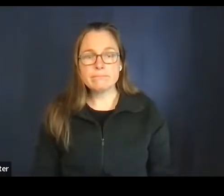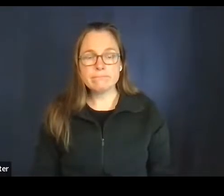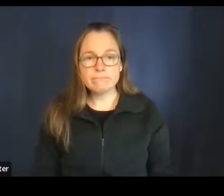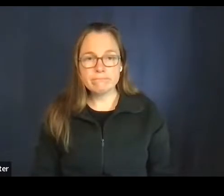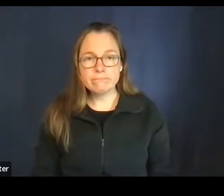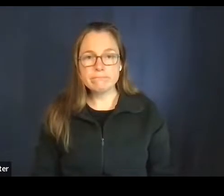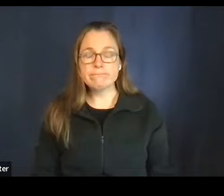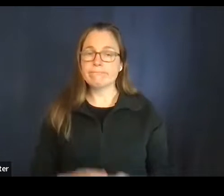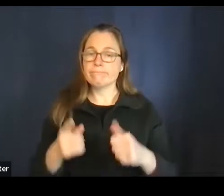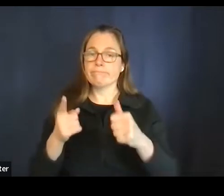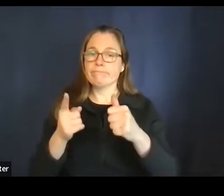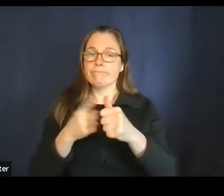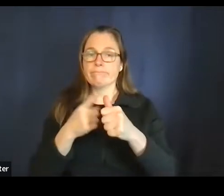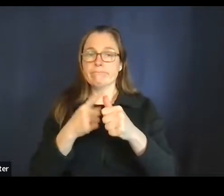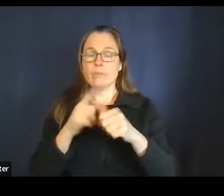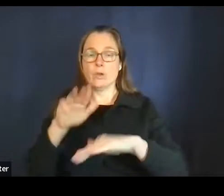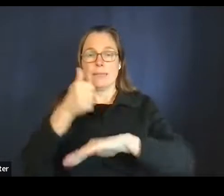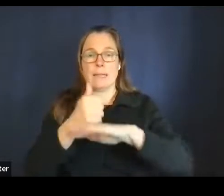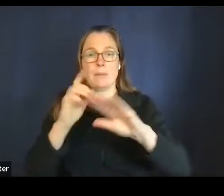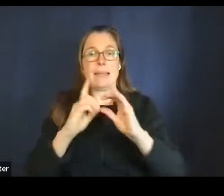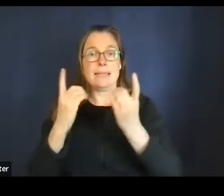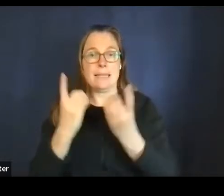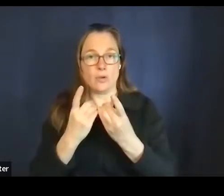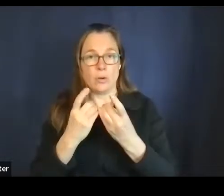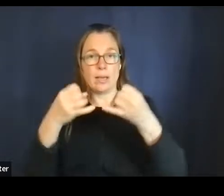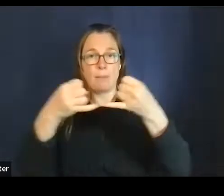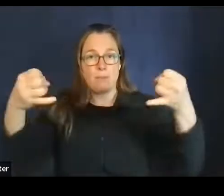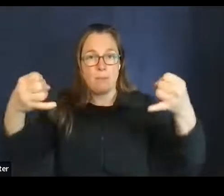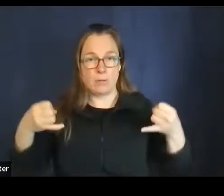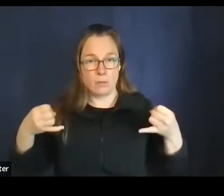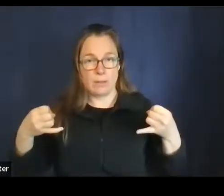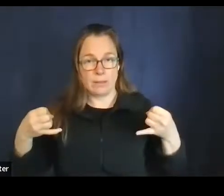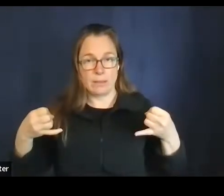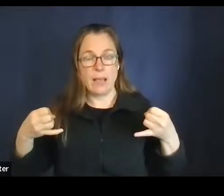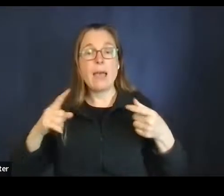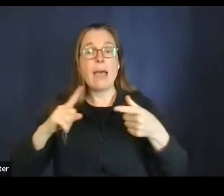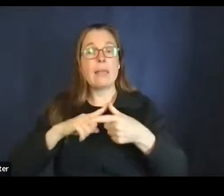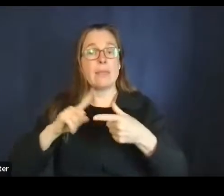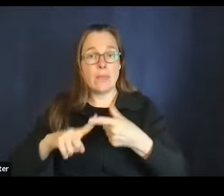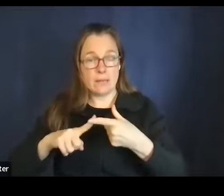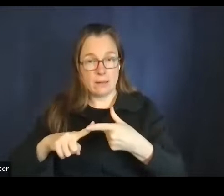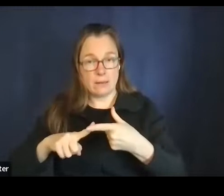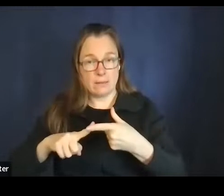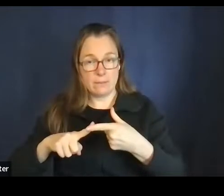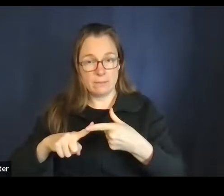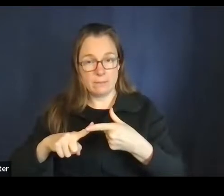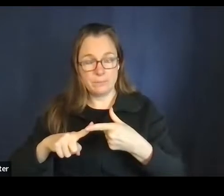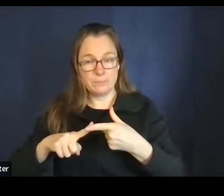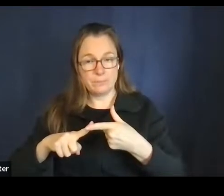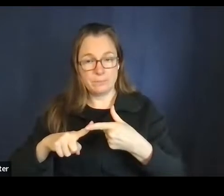the district commission, completed before we know what the districts are. Once we have that information, then we'll be able to cite